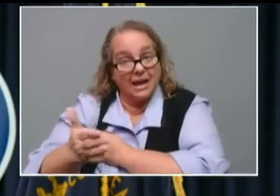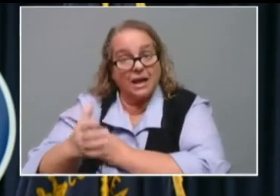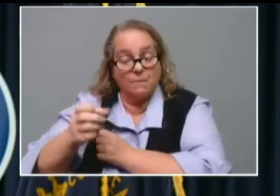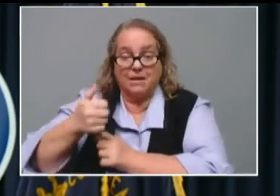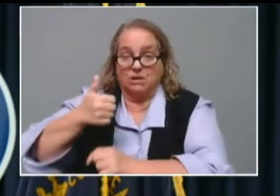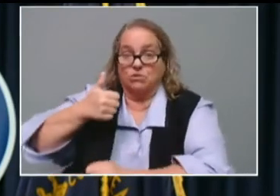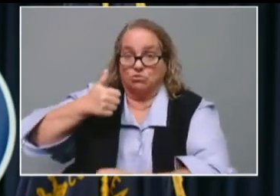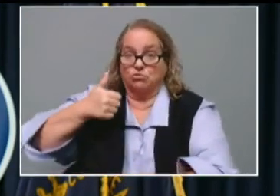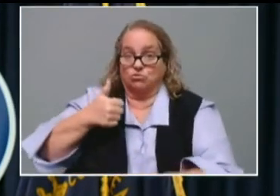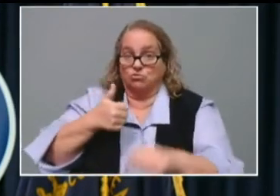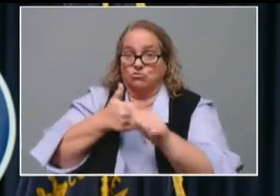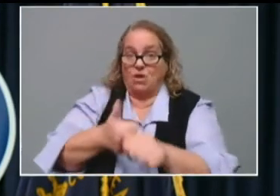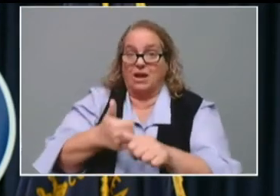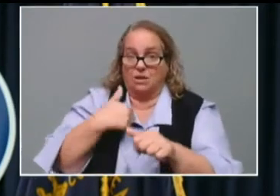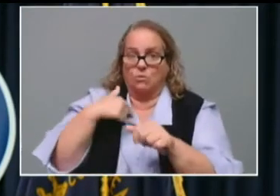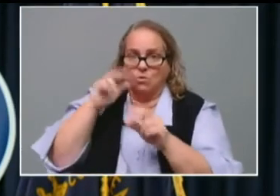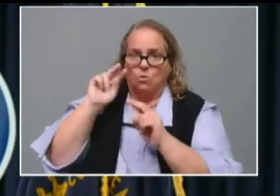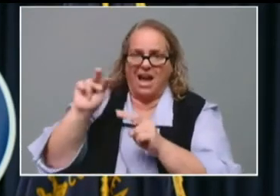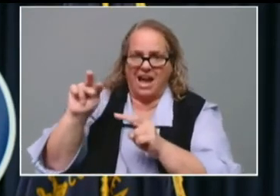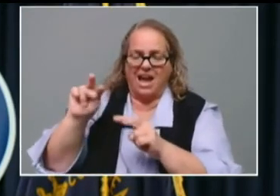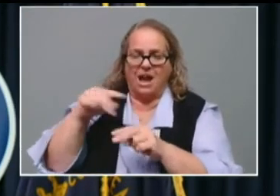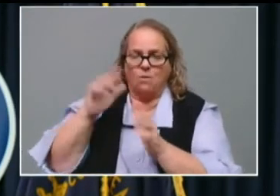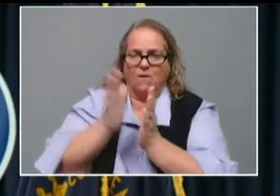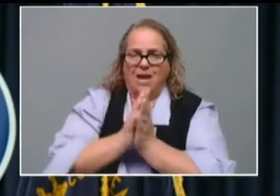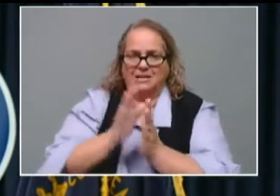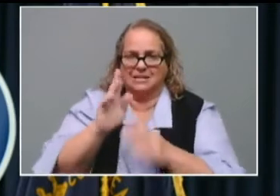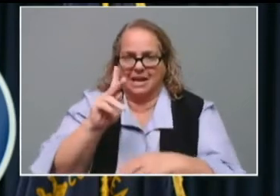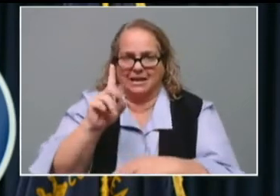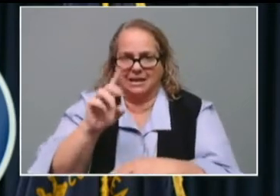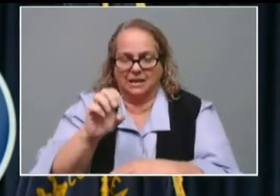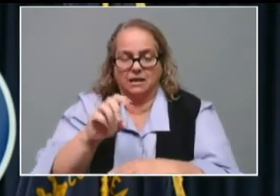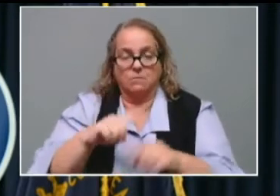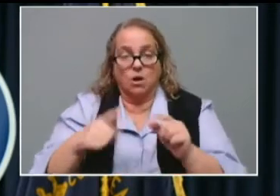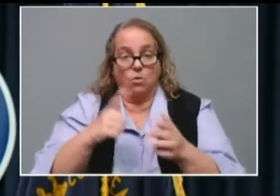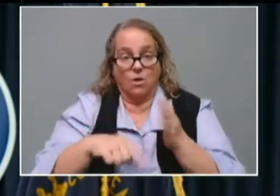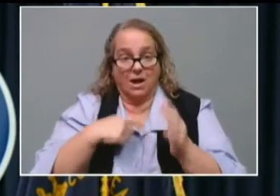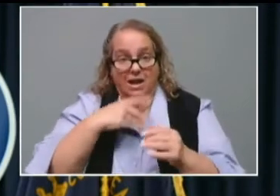But what I'm seeing is a couple who have entered the orange have made the